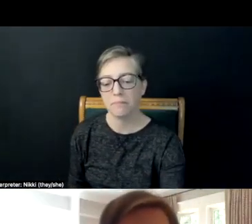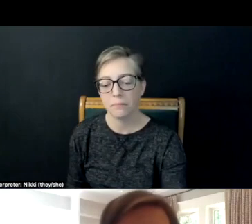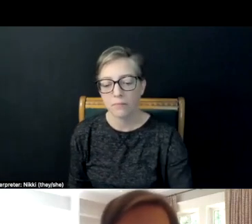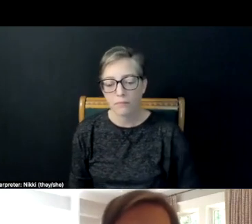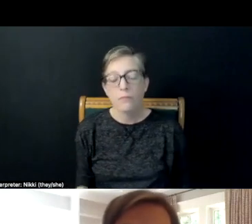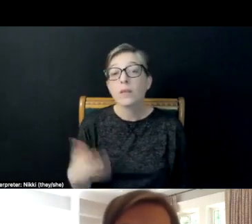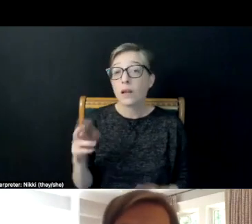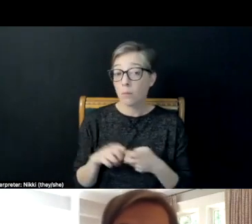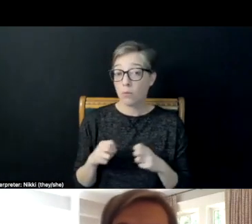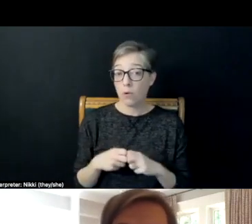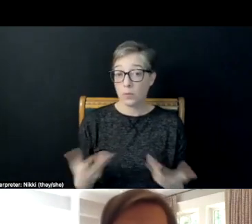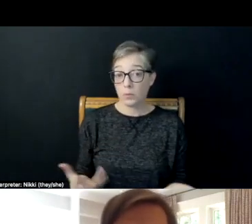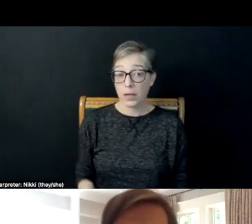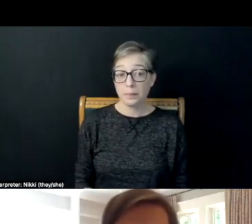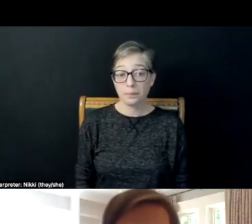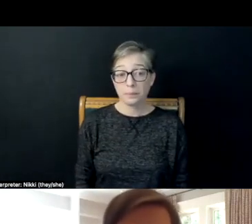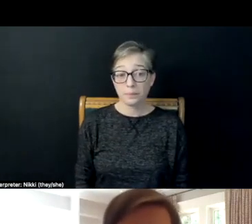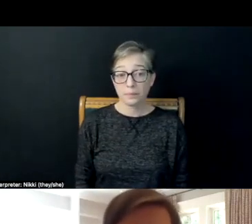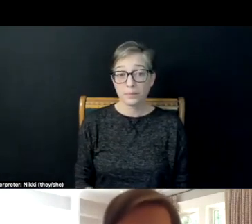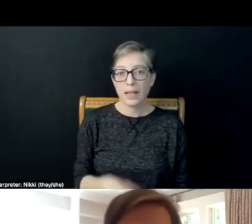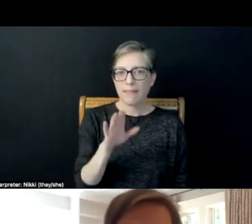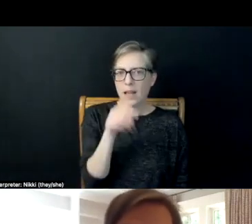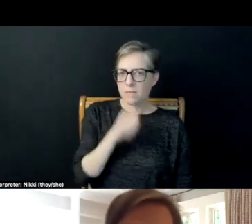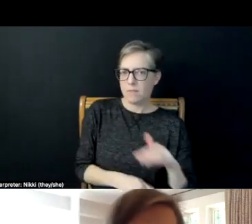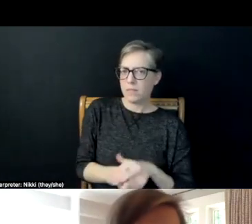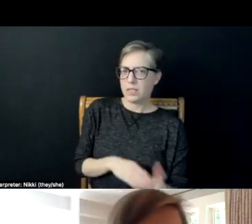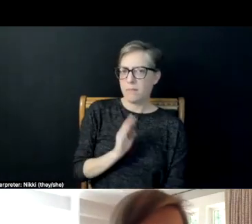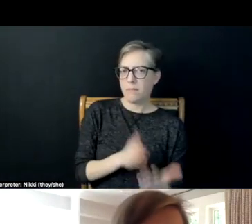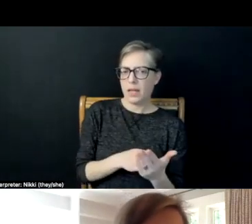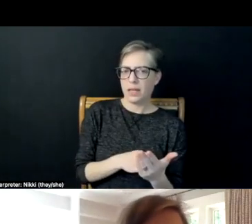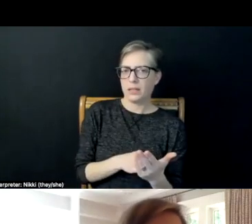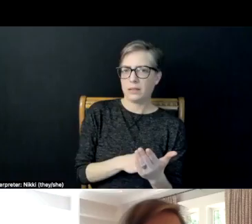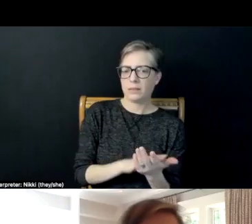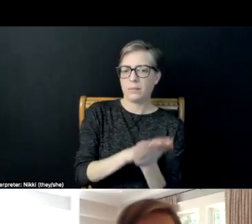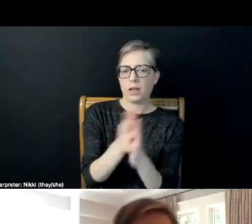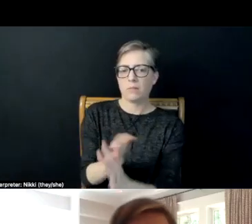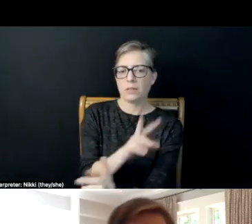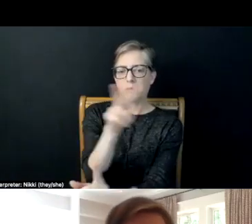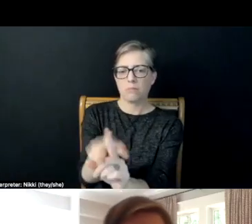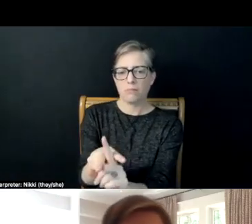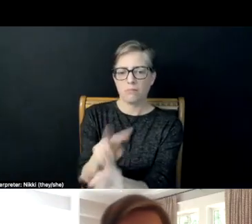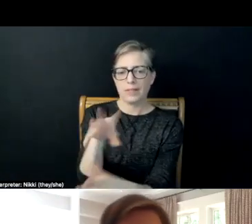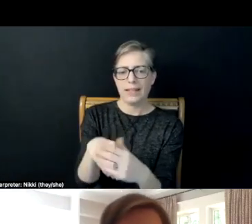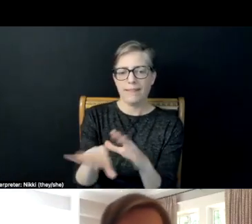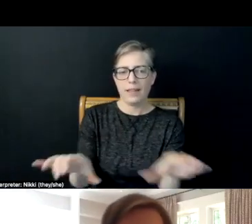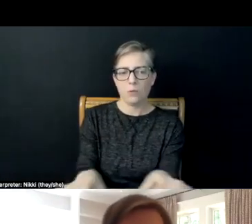this implicit bias becomes practice. This is from Andy Janvier, who I love, from Montreal.